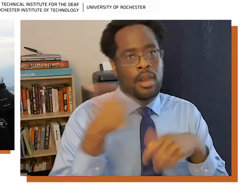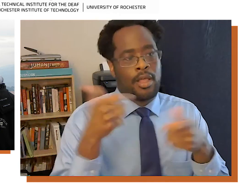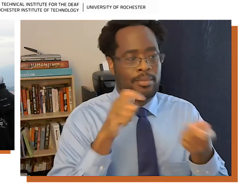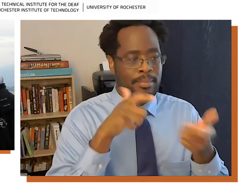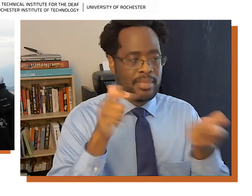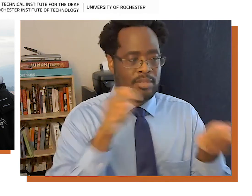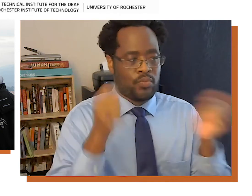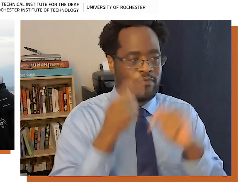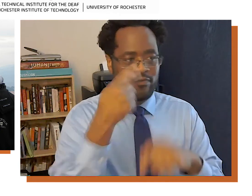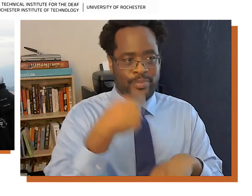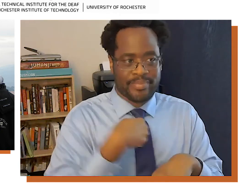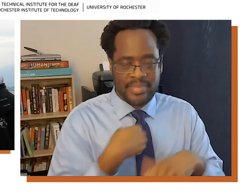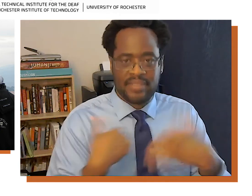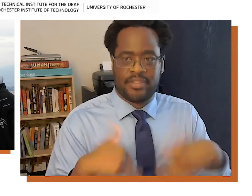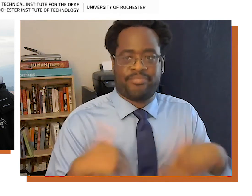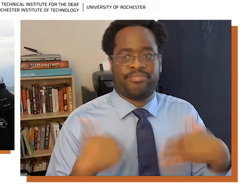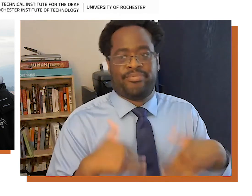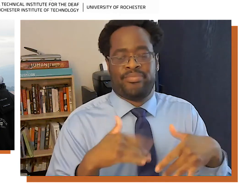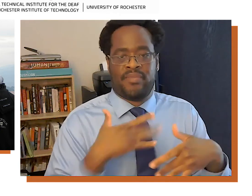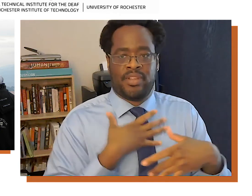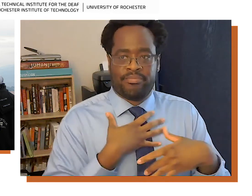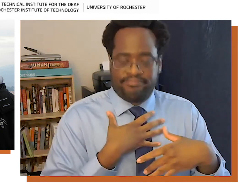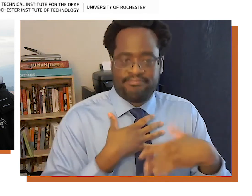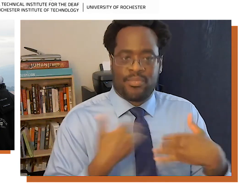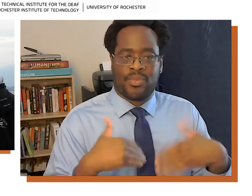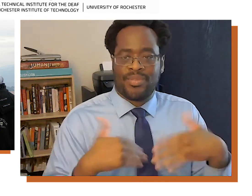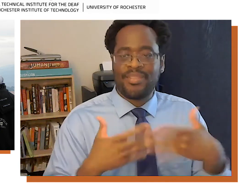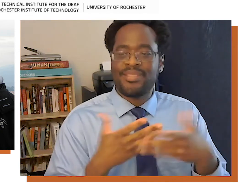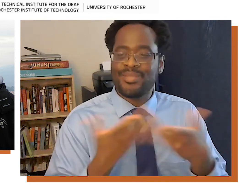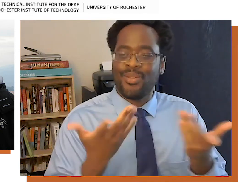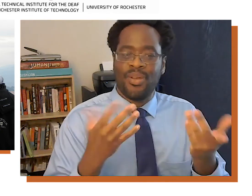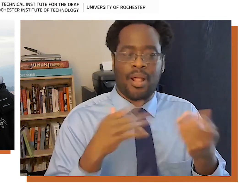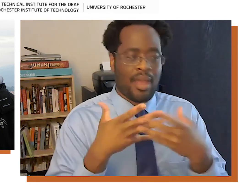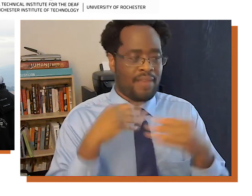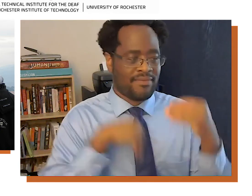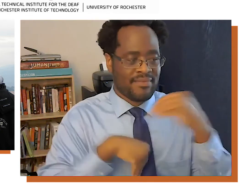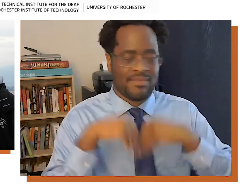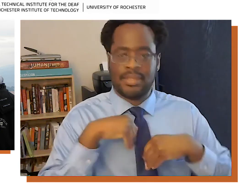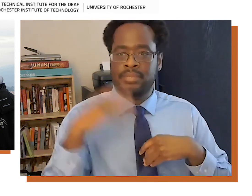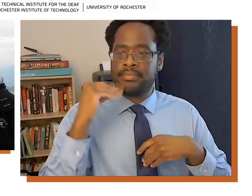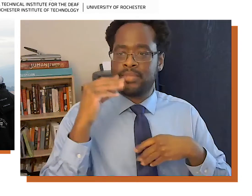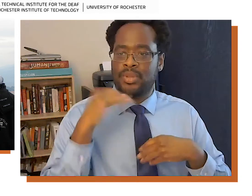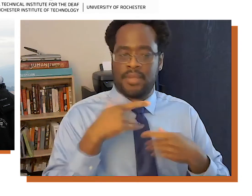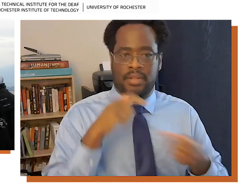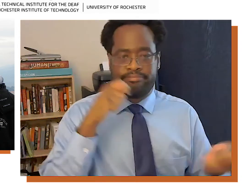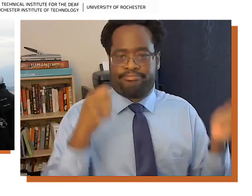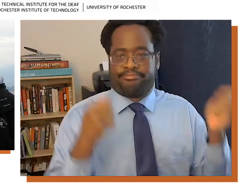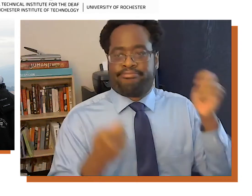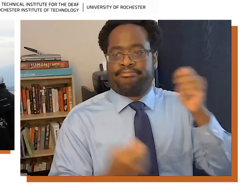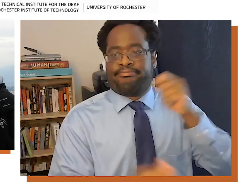so that was another big change for me. There were a lot of experiences that I gained there